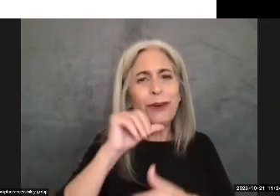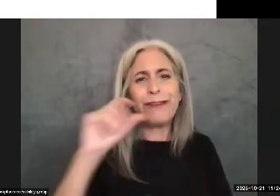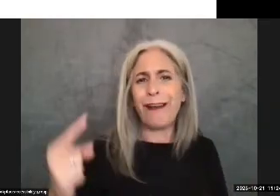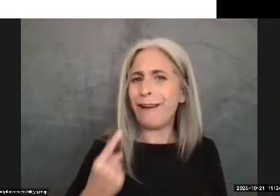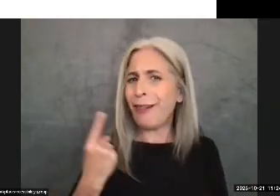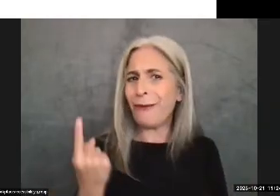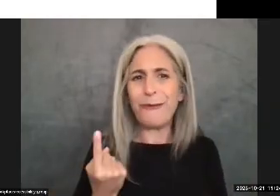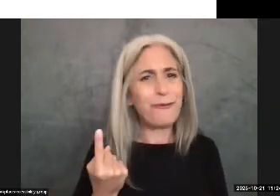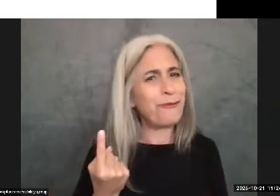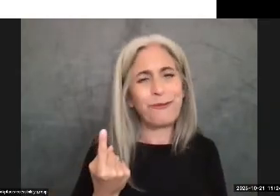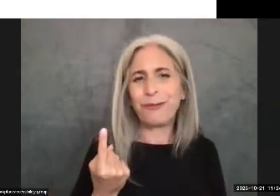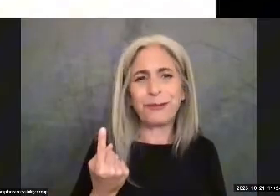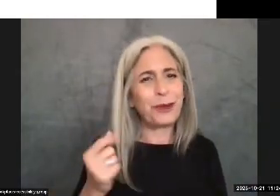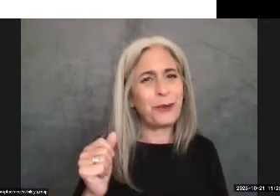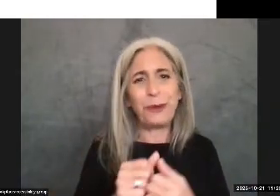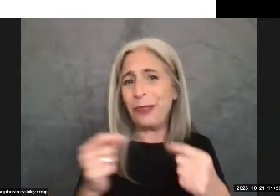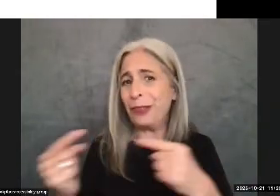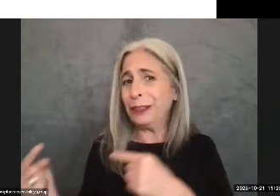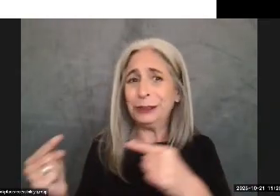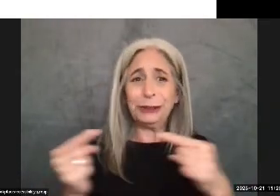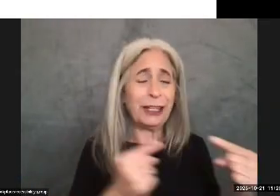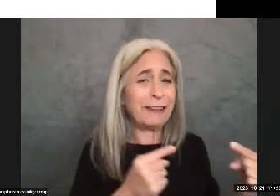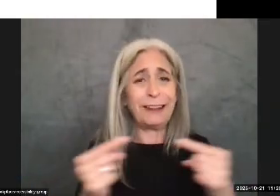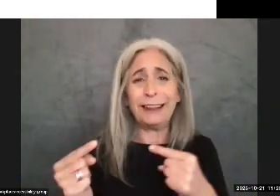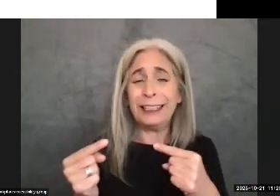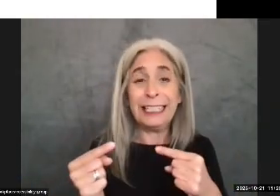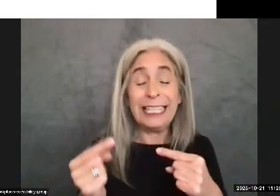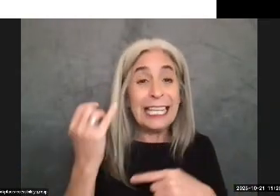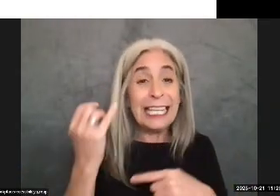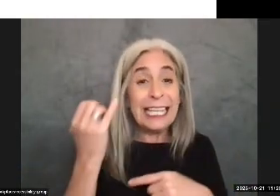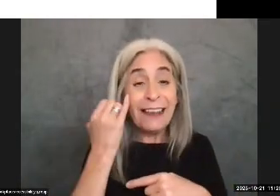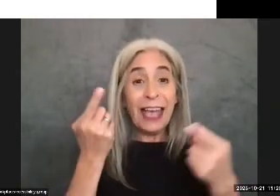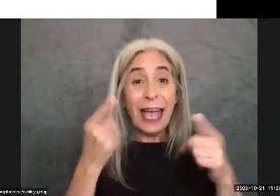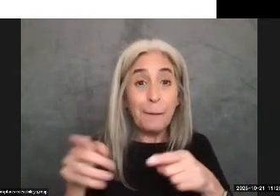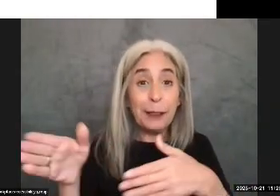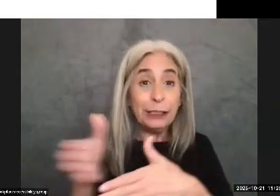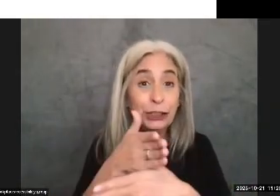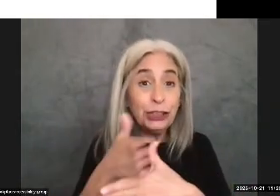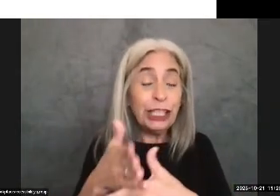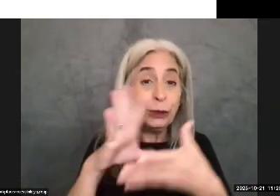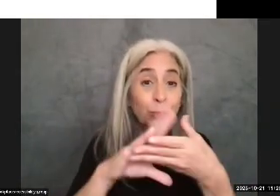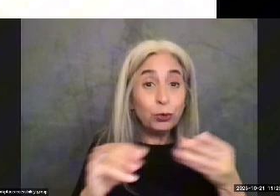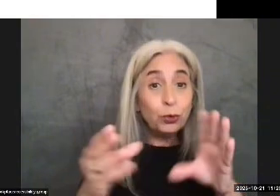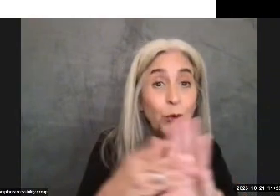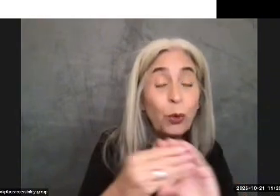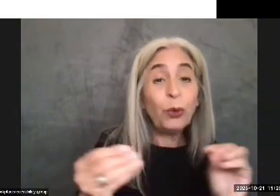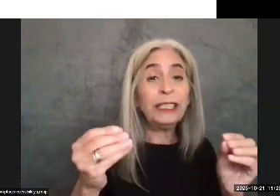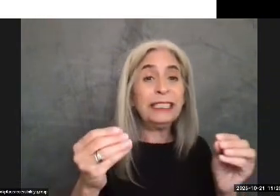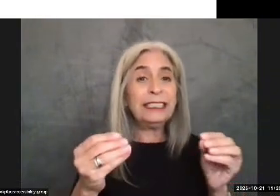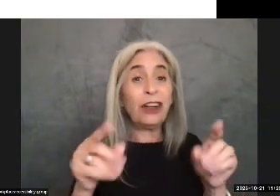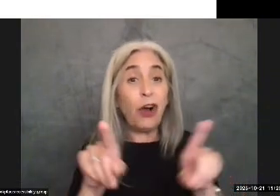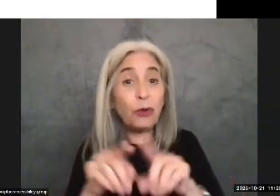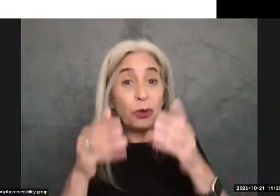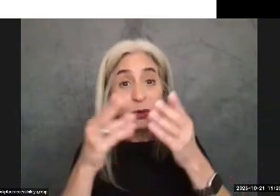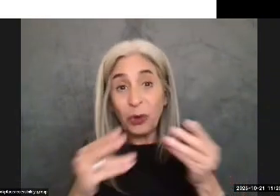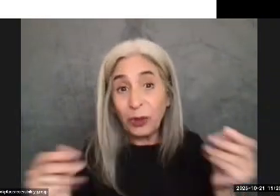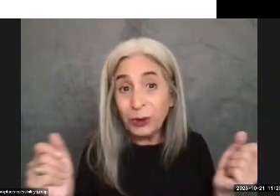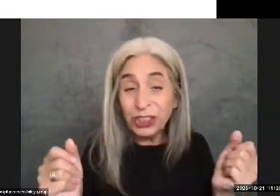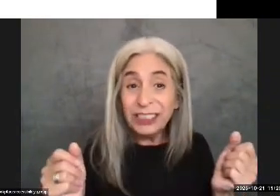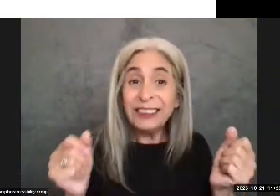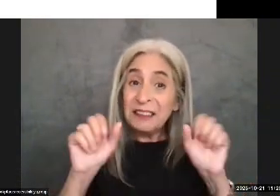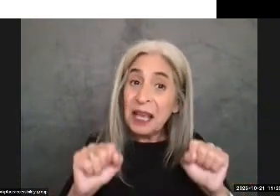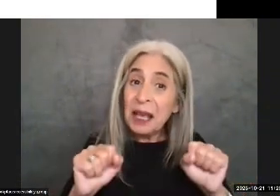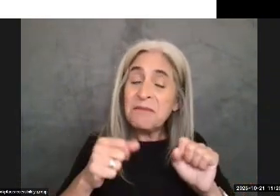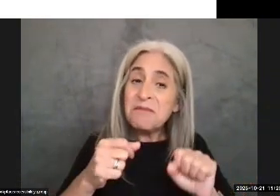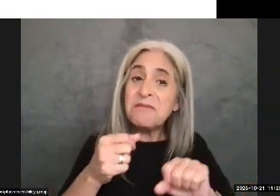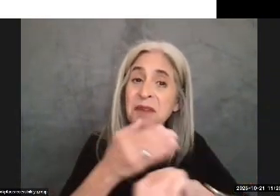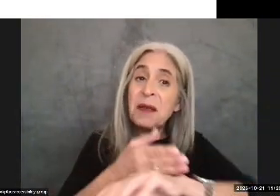Kathleen DeForest: We learn that we are not alone in our struggles, and we can help share ideas and anecdotes and maybe some possible solutions to things.